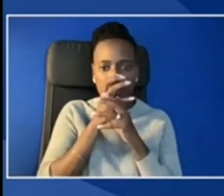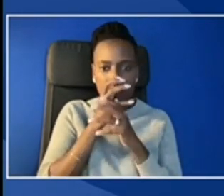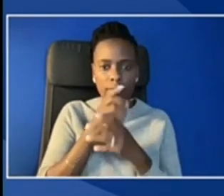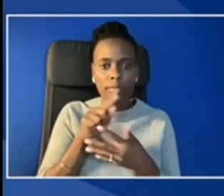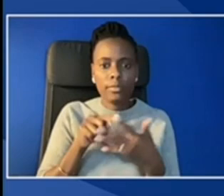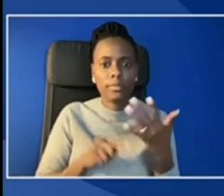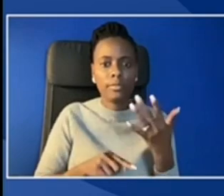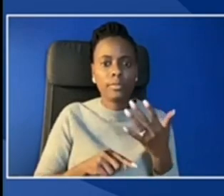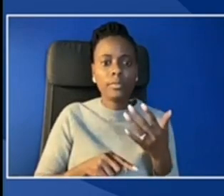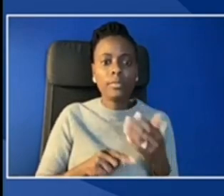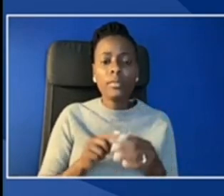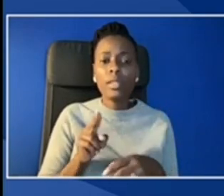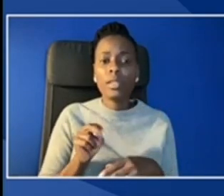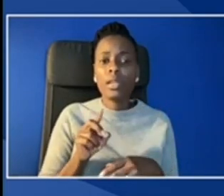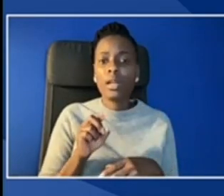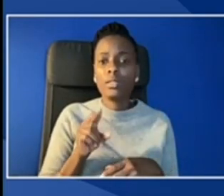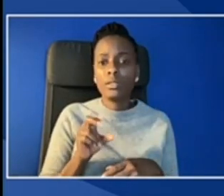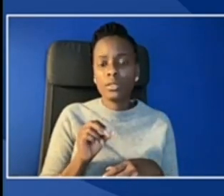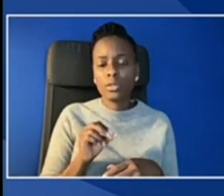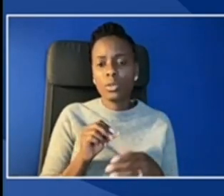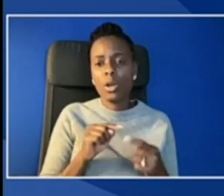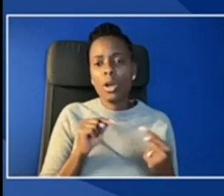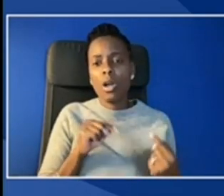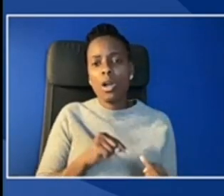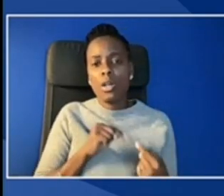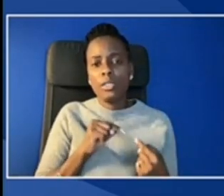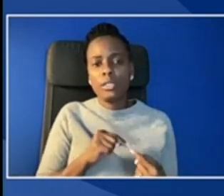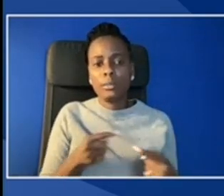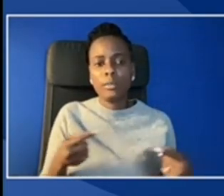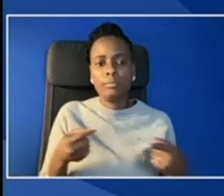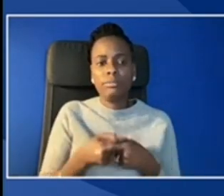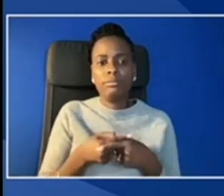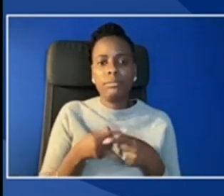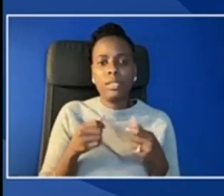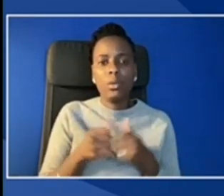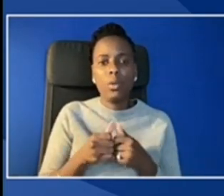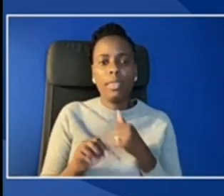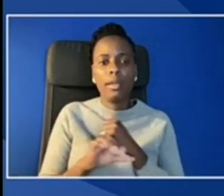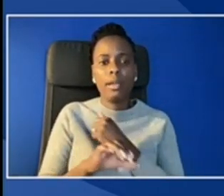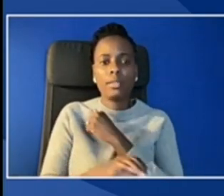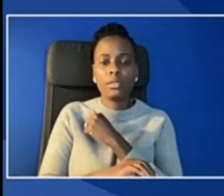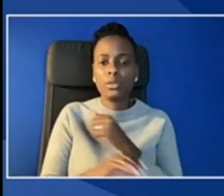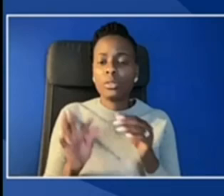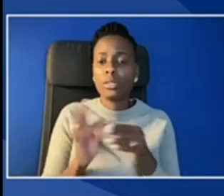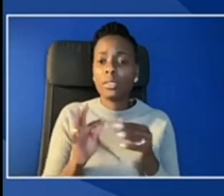violation of the Constitution, article one, section eight authorizing uniform bankruptcy laws.